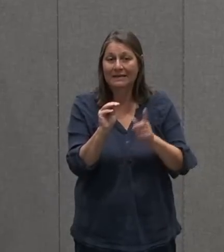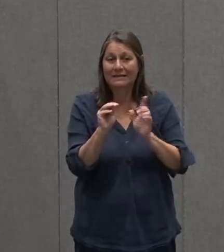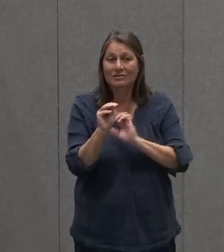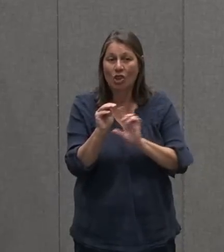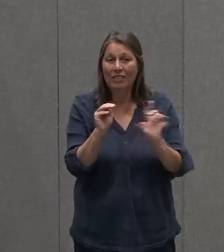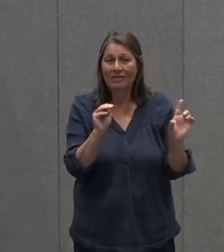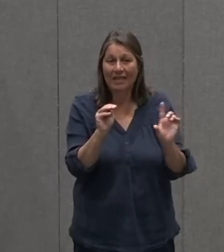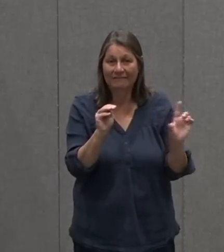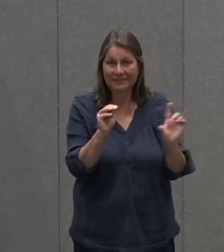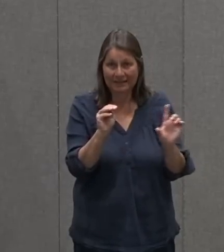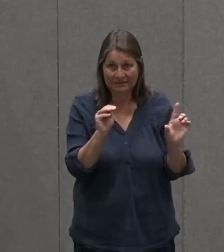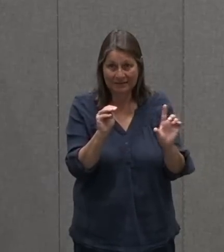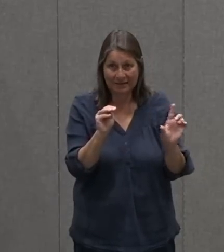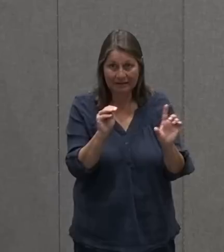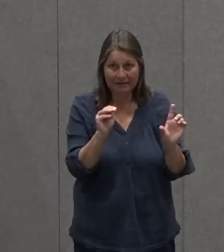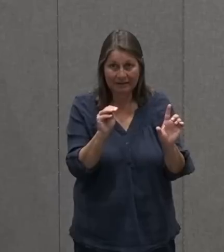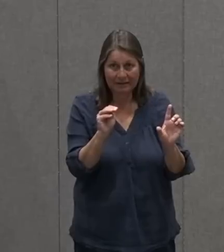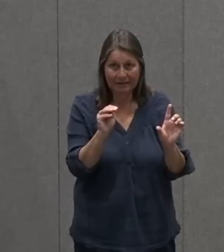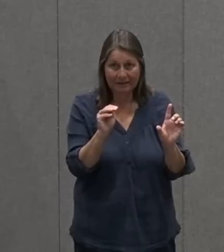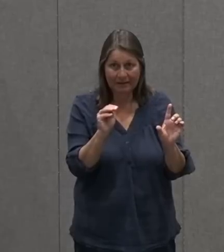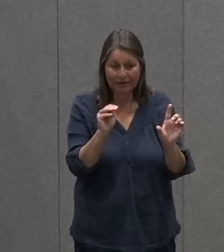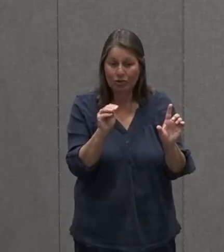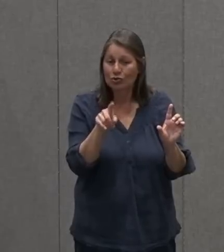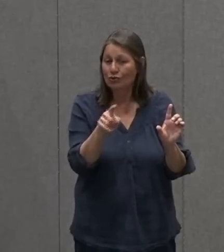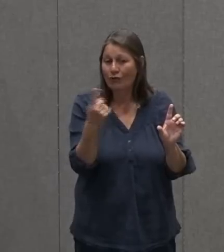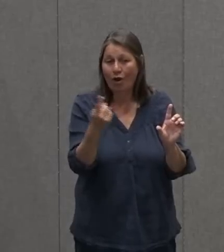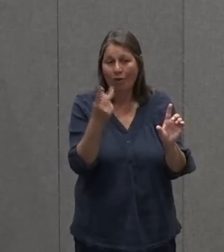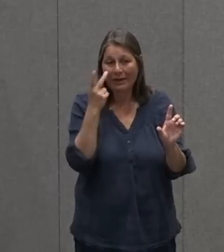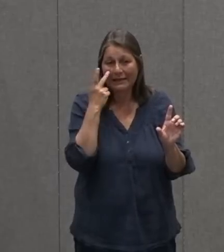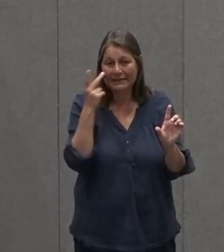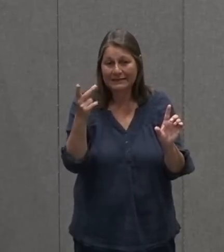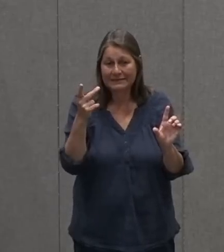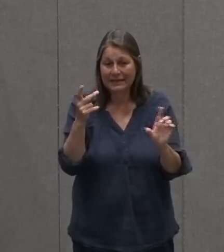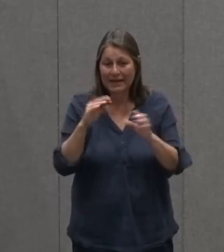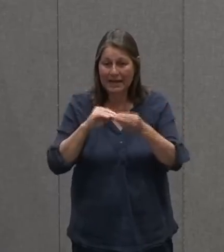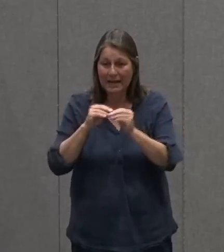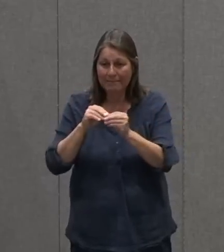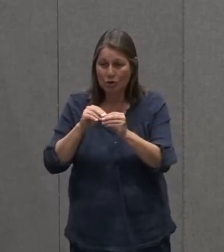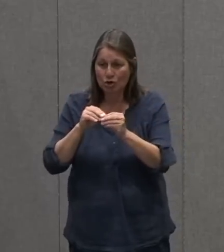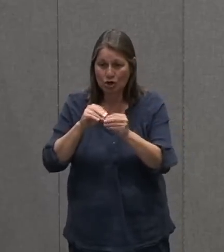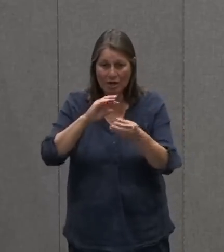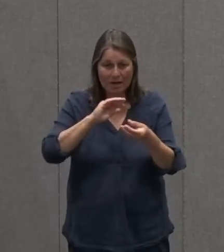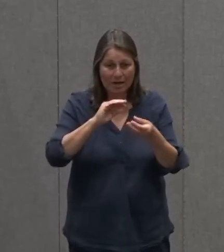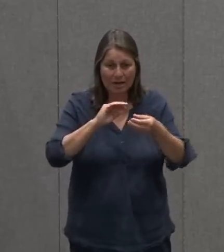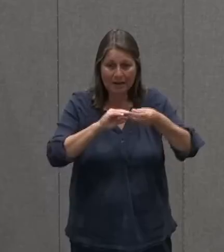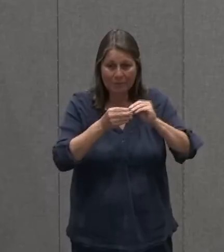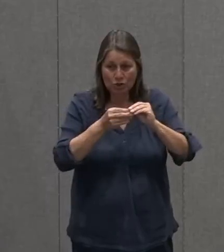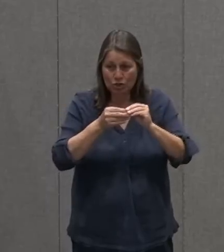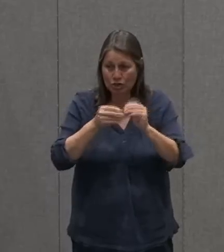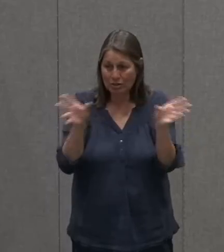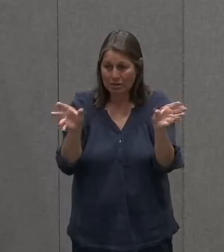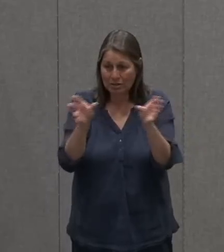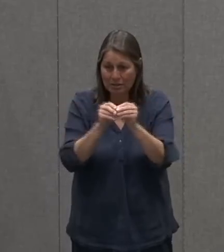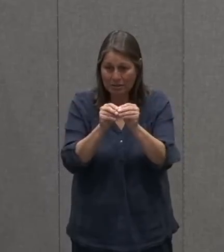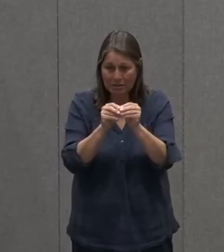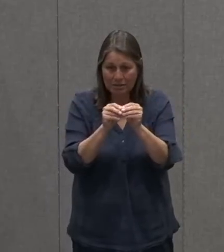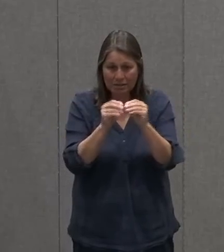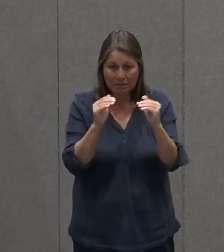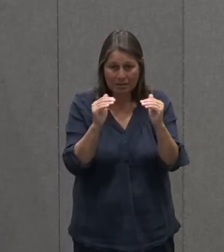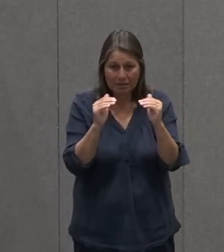You may have always been able to see the two add-ins that you're adding together and then the sum on this side of an equation